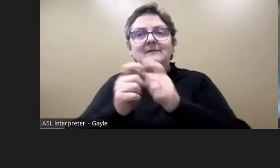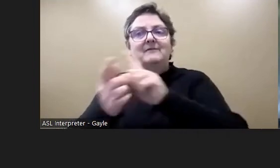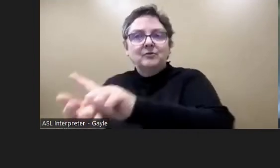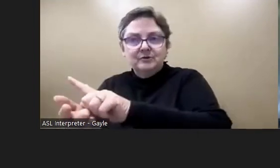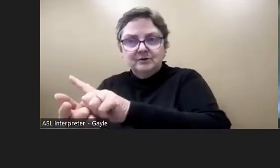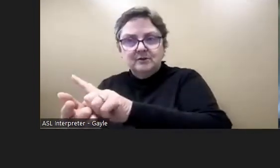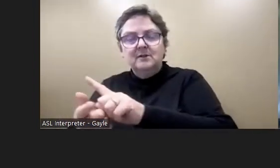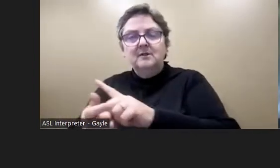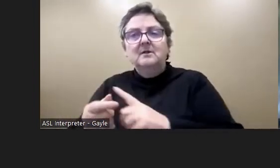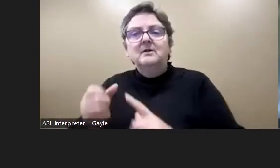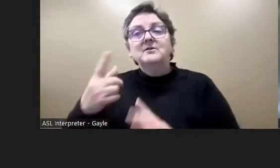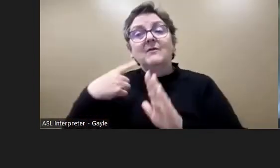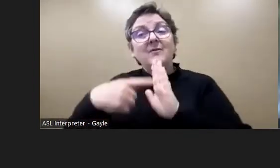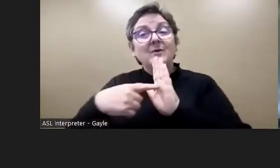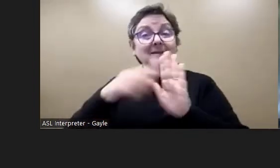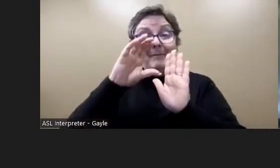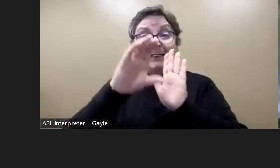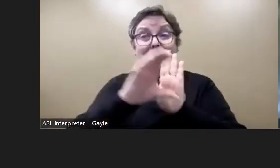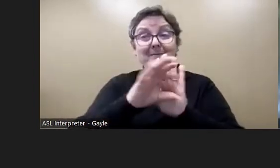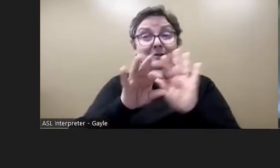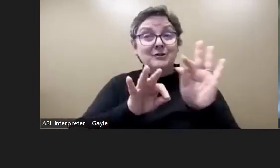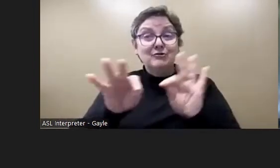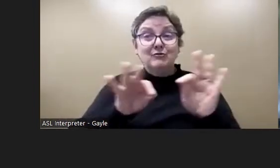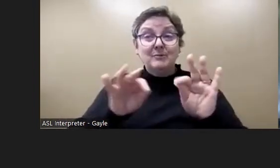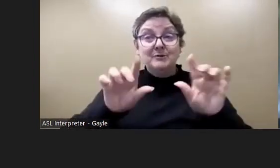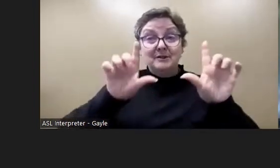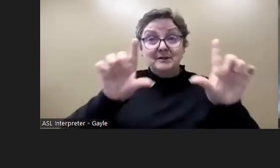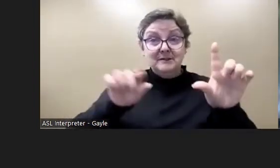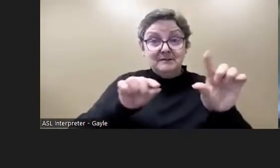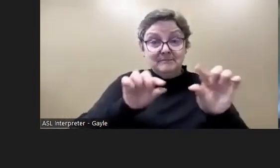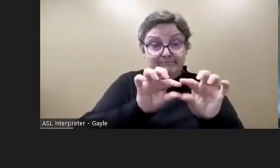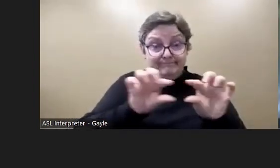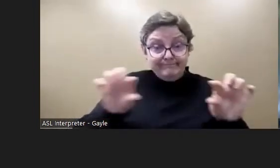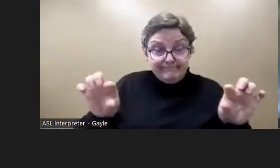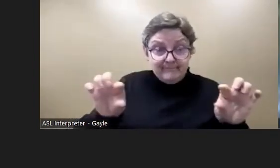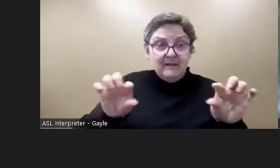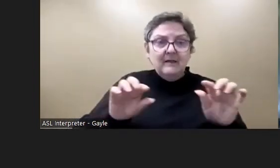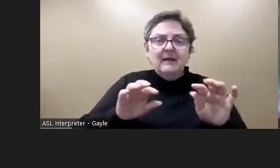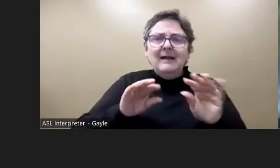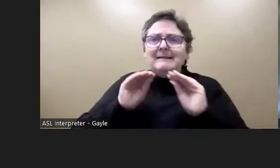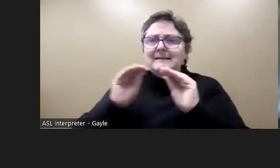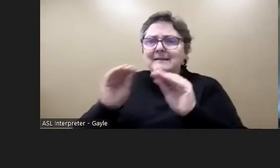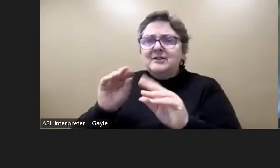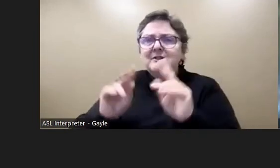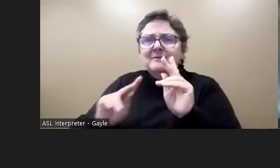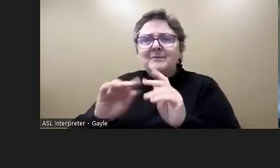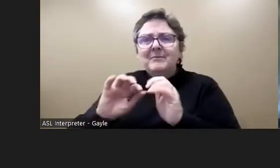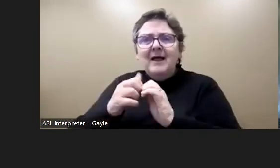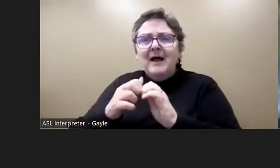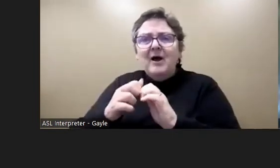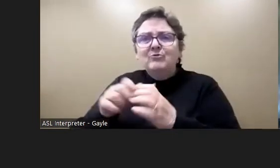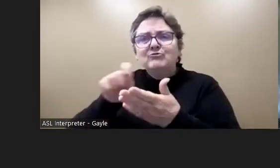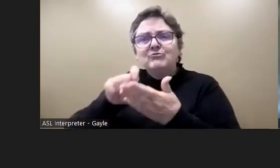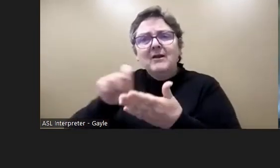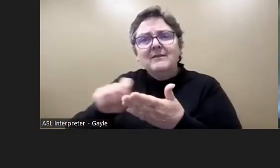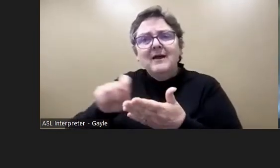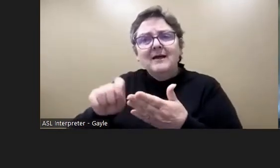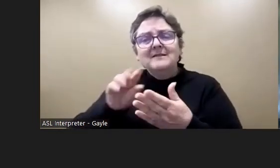descriptions, for example, so that those can be embedded in EPUB or other store formats.